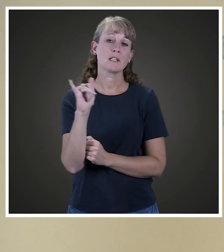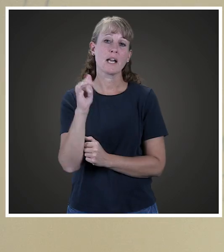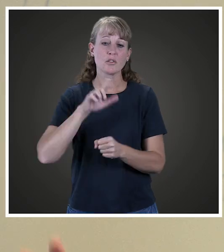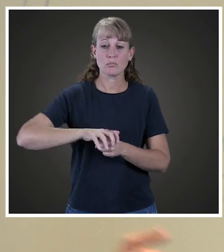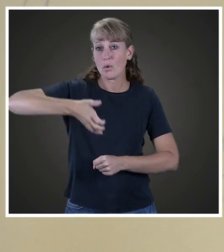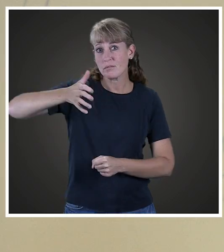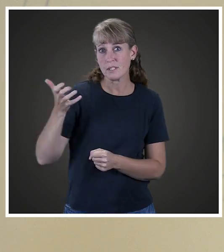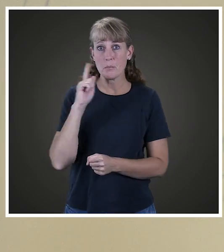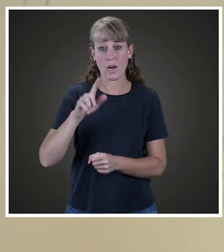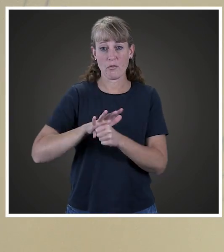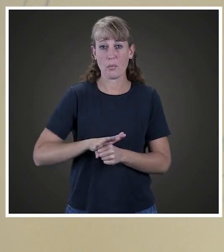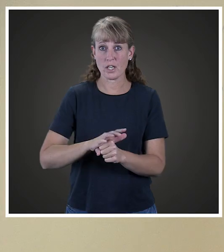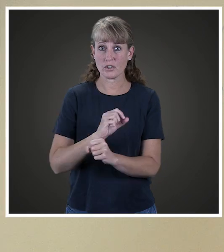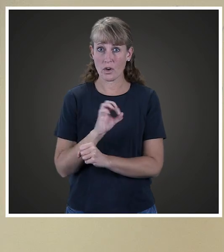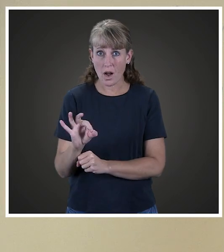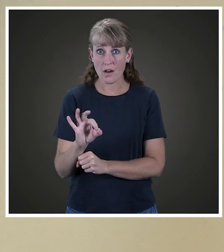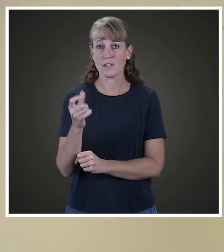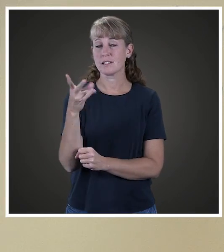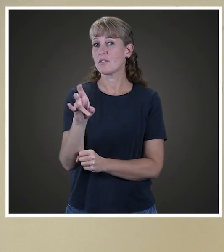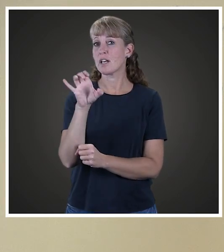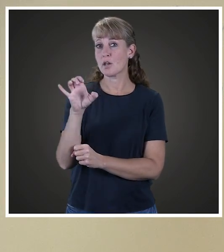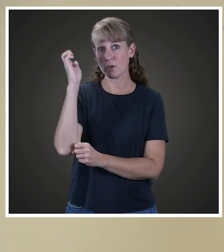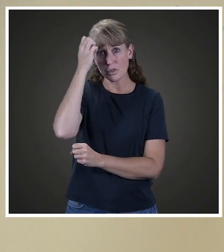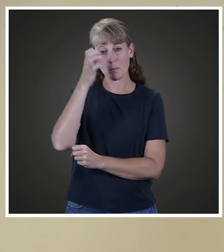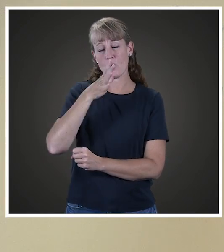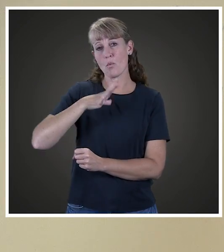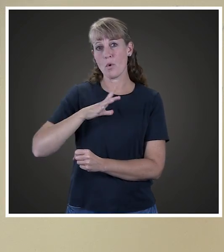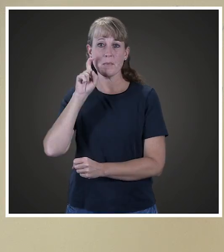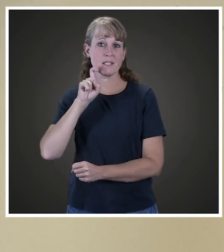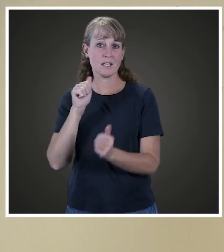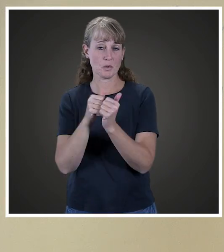Like to blow-off steam, or release pressure. In 1700s Europe, a woman who had sex for money was called a “blower”.